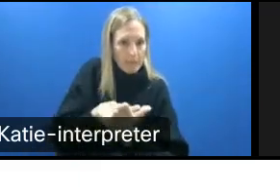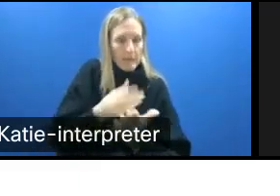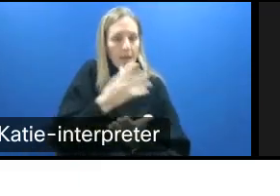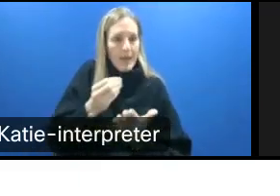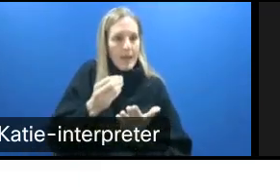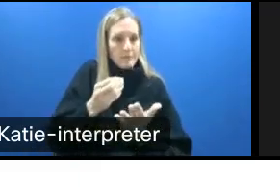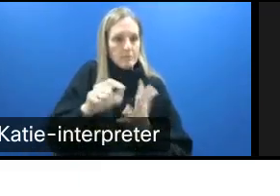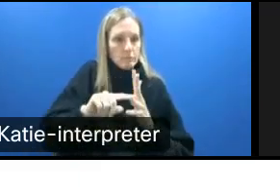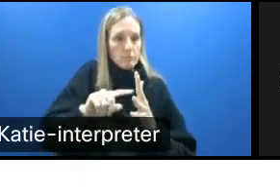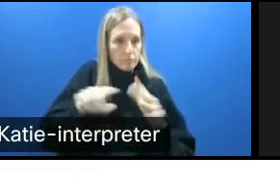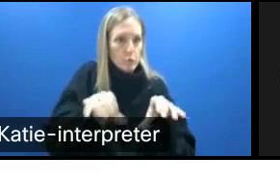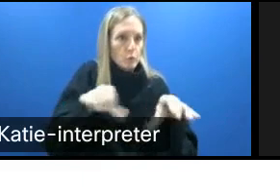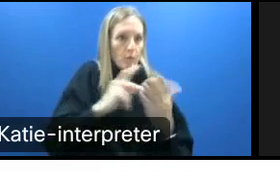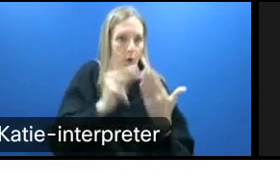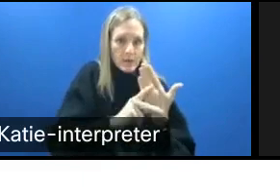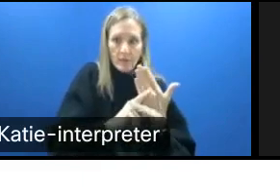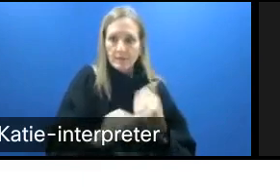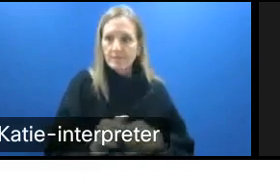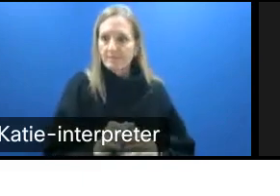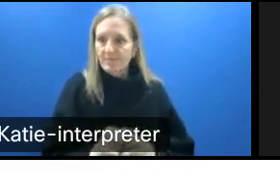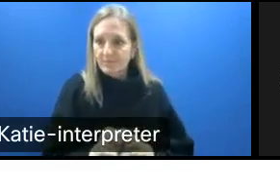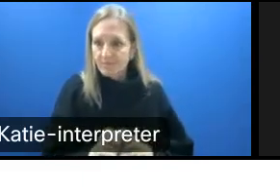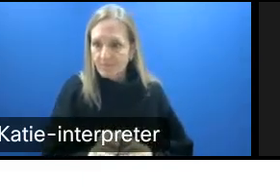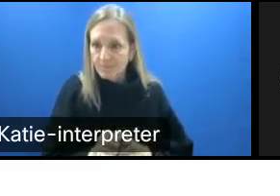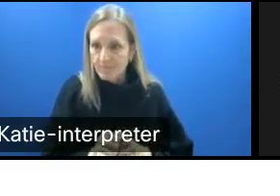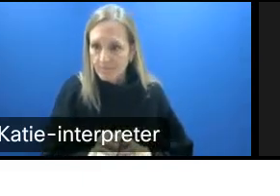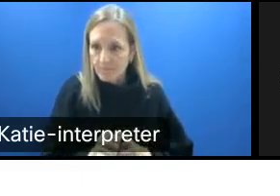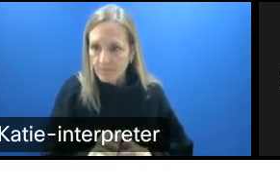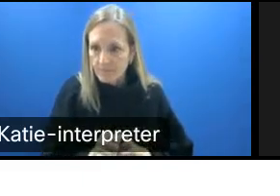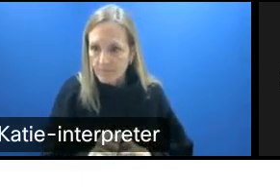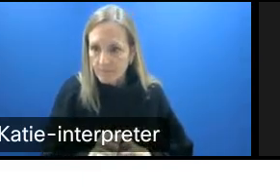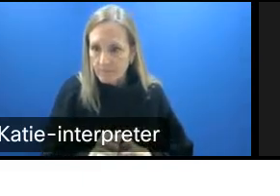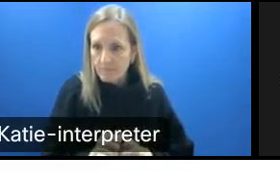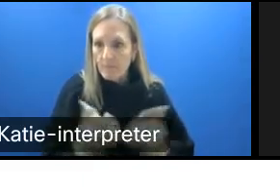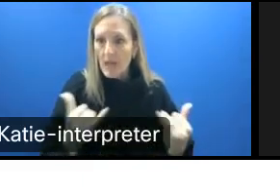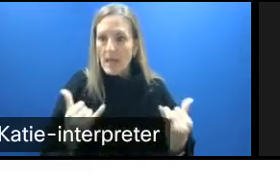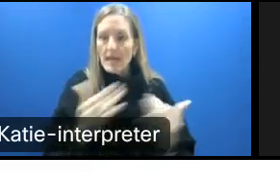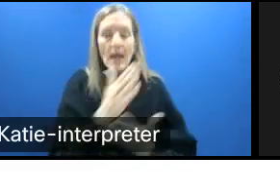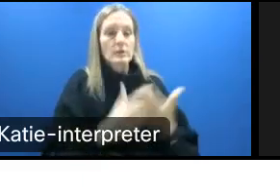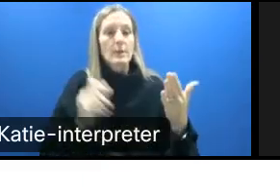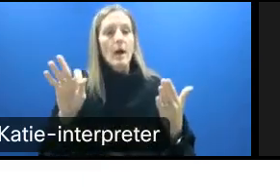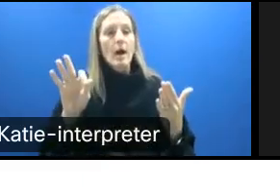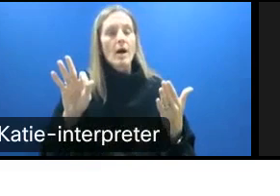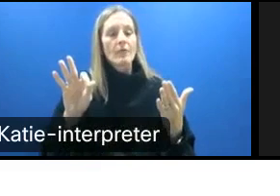previously stated. Some of the issues impacting the community served by the facility.